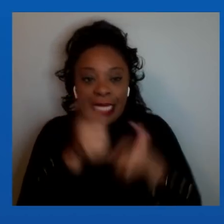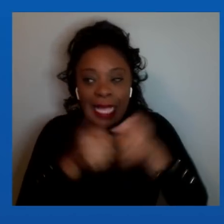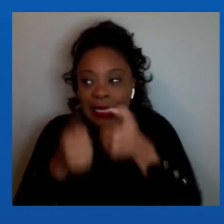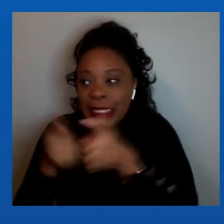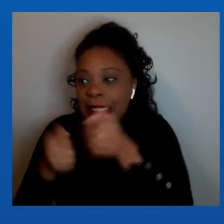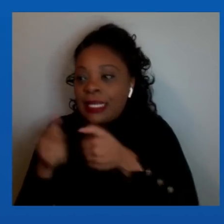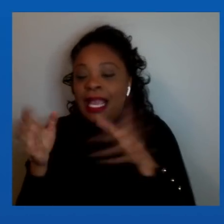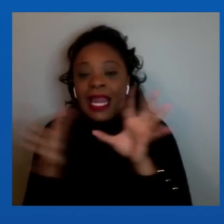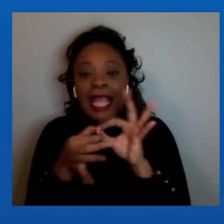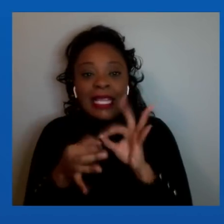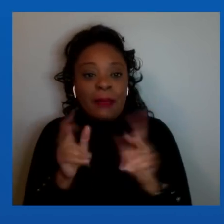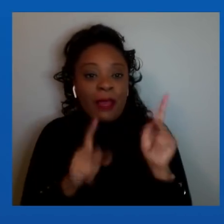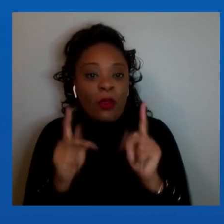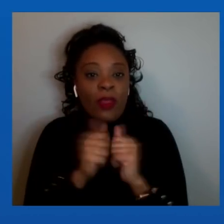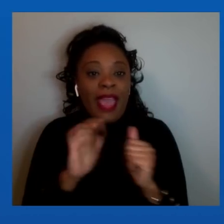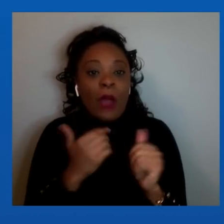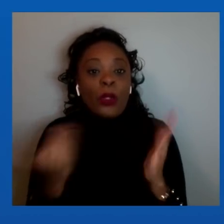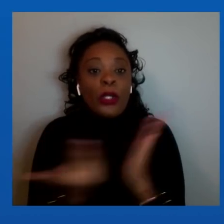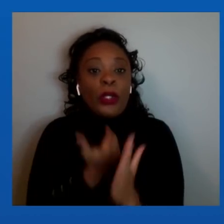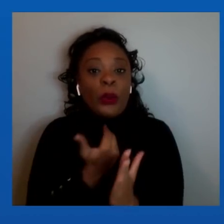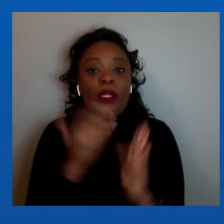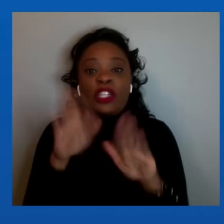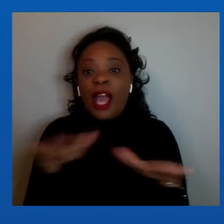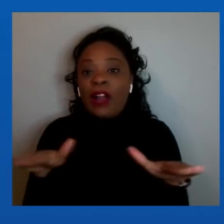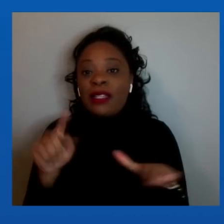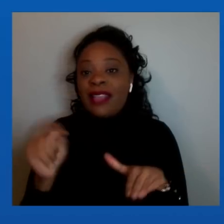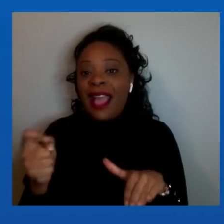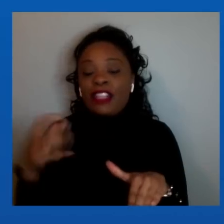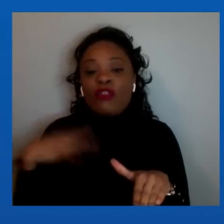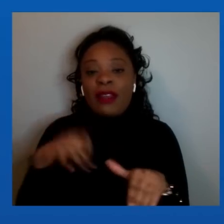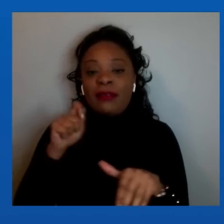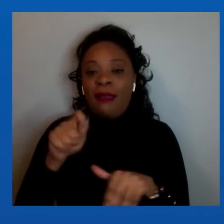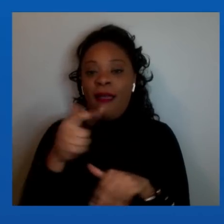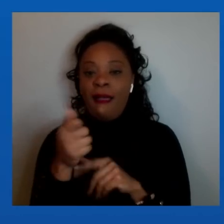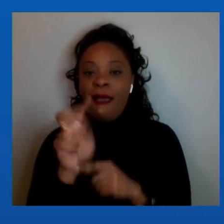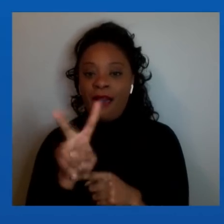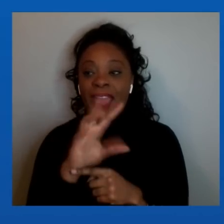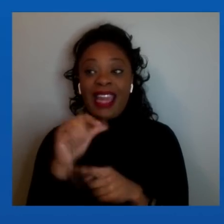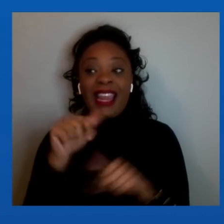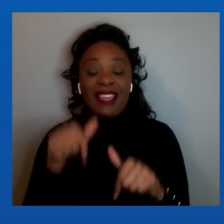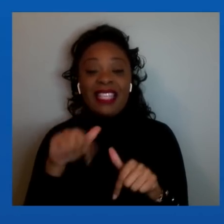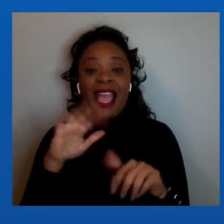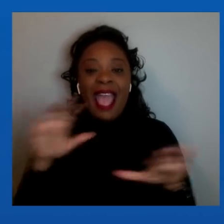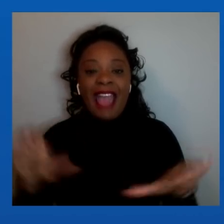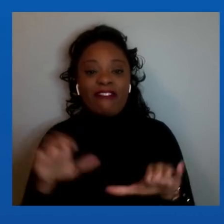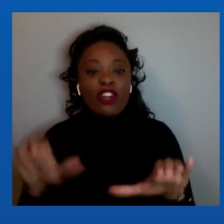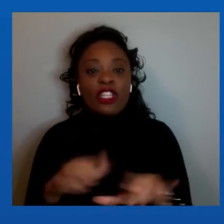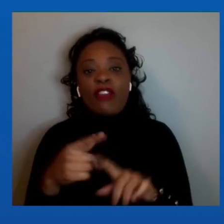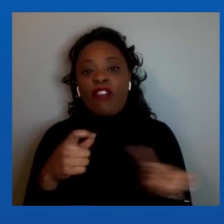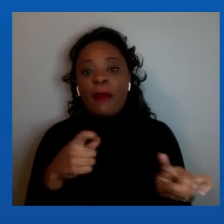with our new child tax credit dot gov. And these are efforts go from Social Security Administration